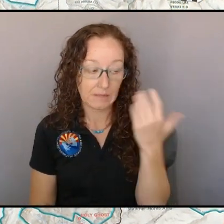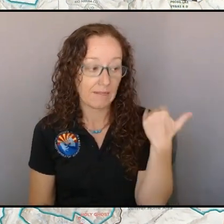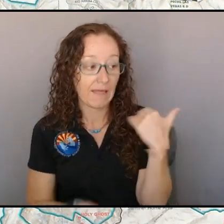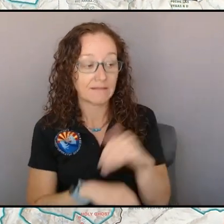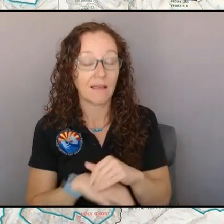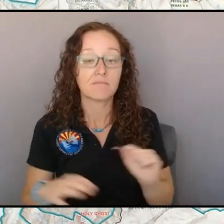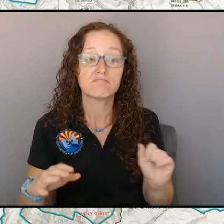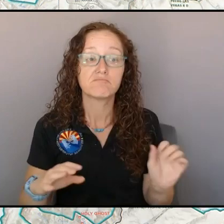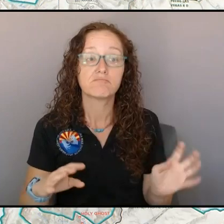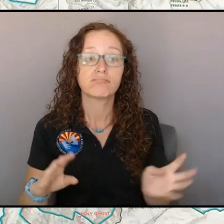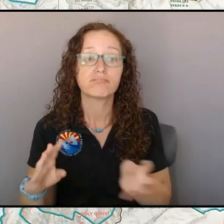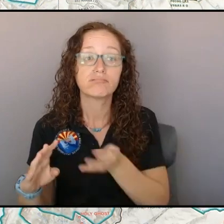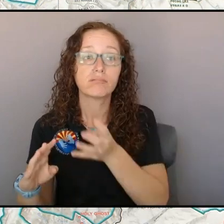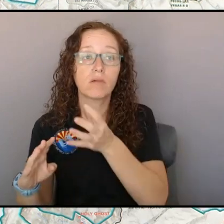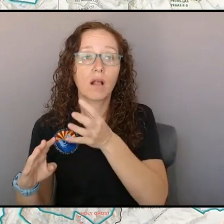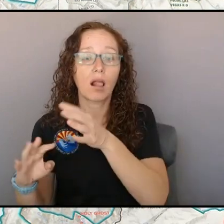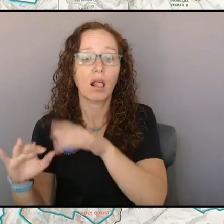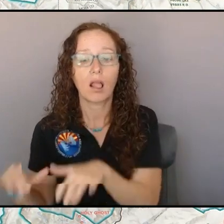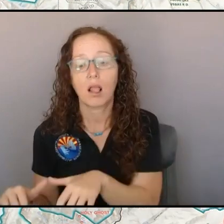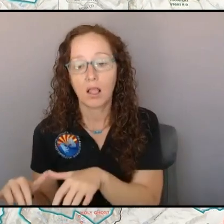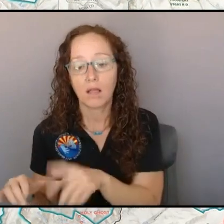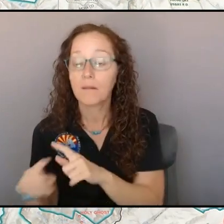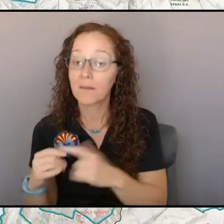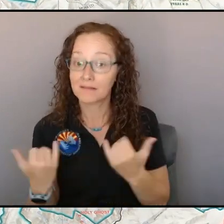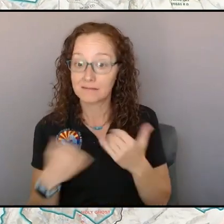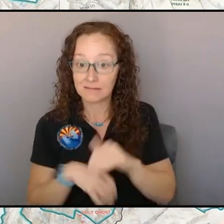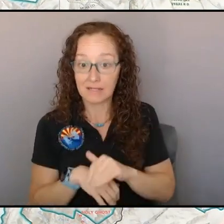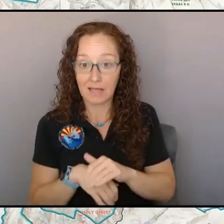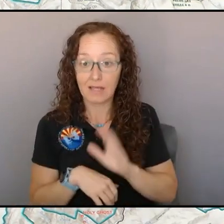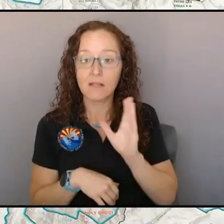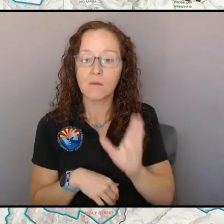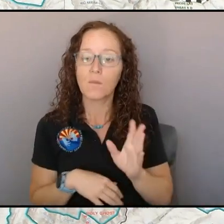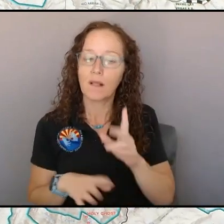instance, it looks like it's actually going to come in east,